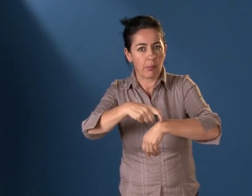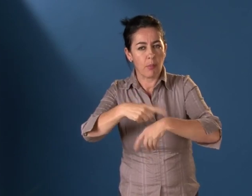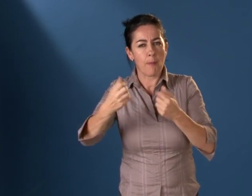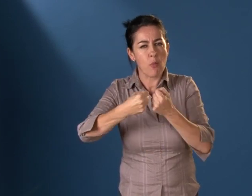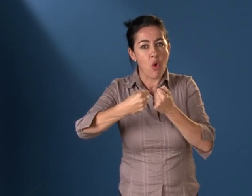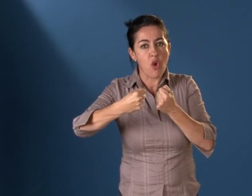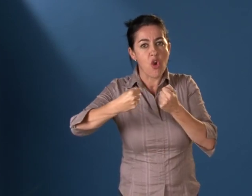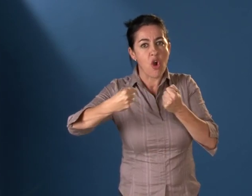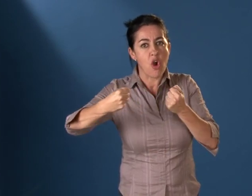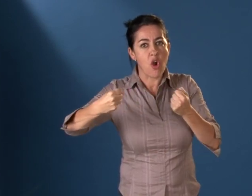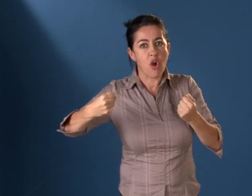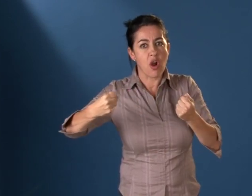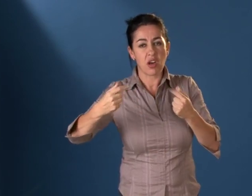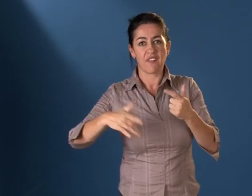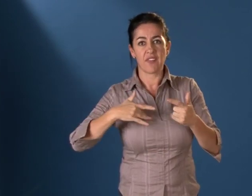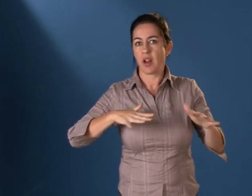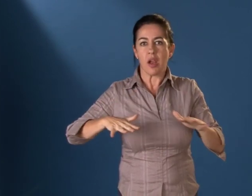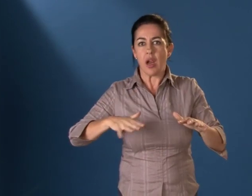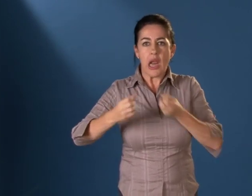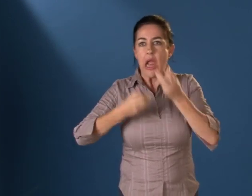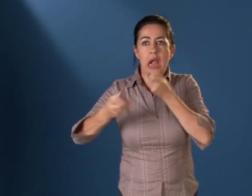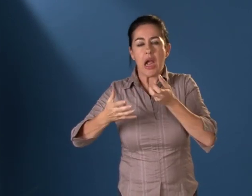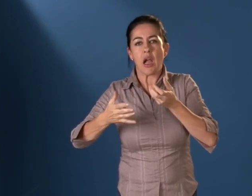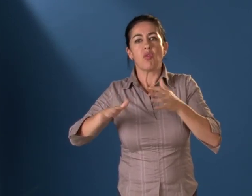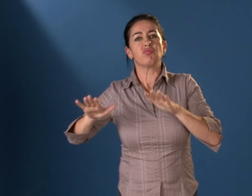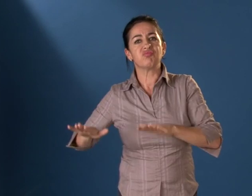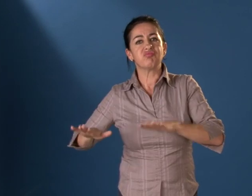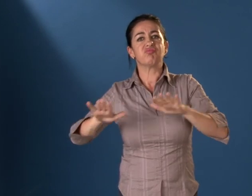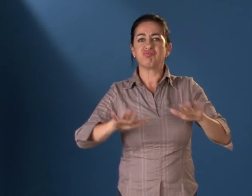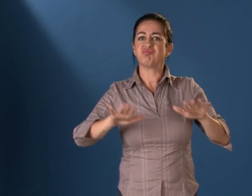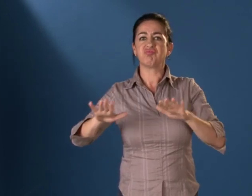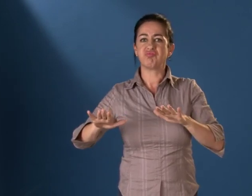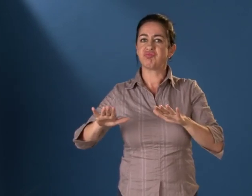you don't feel pressured or rushed to explain your communication requirements along with